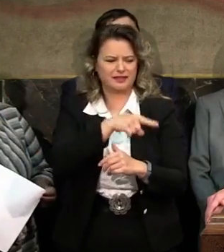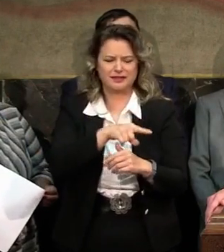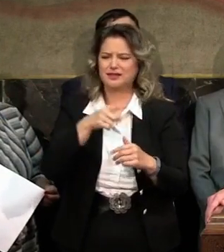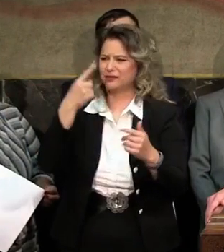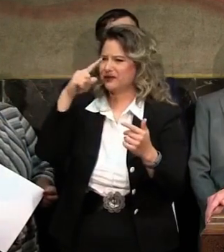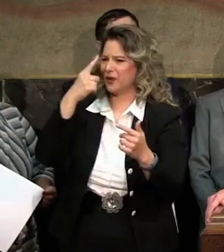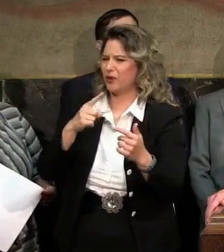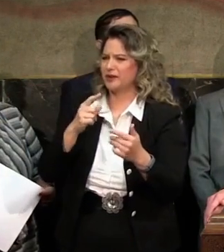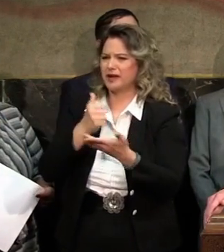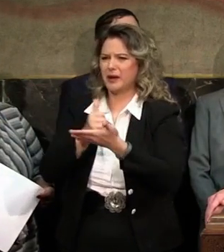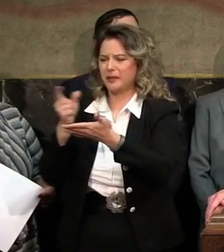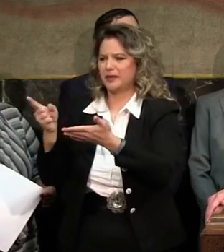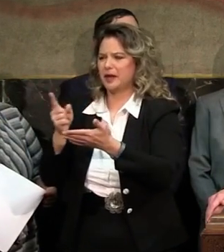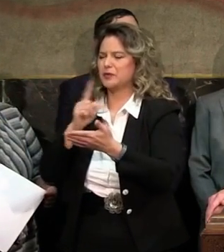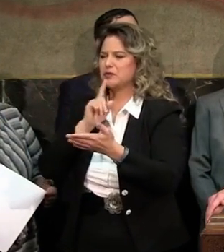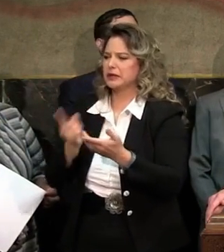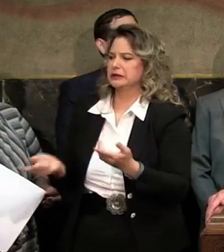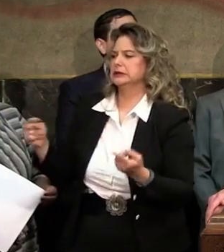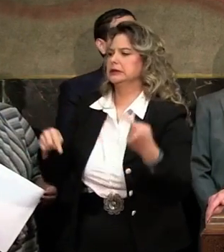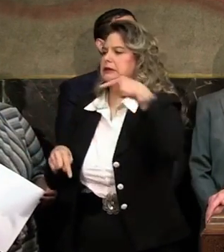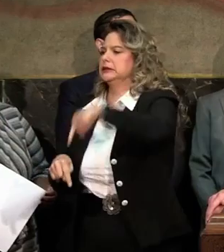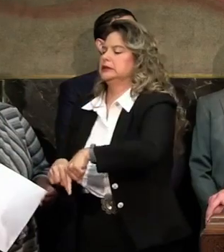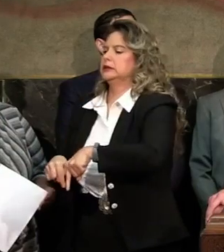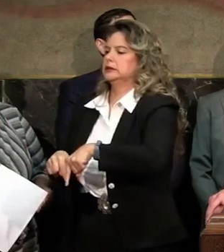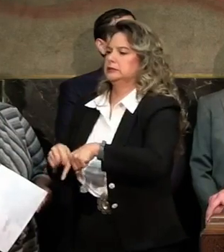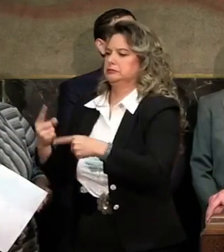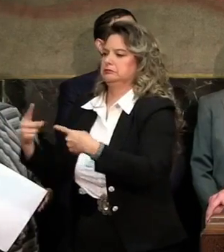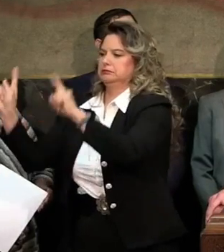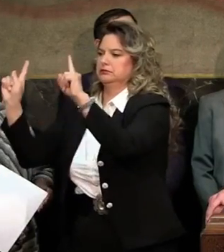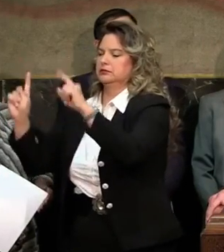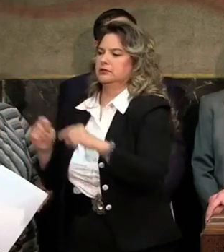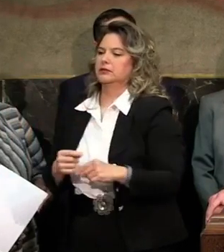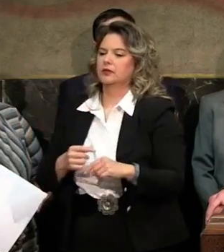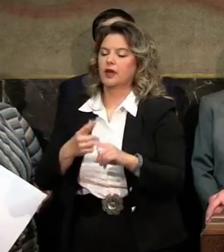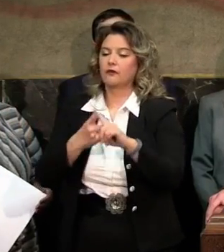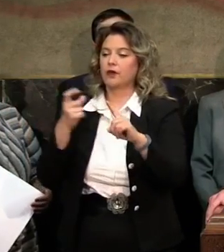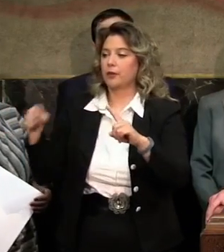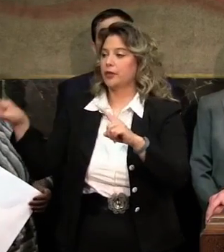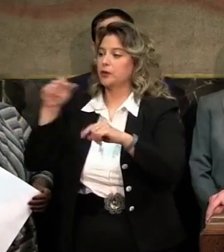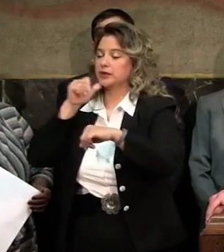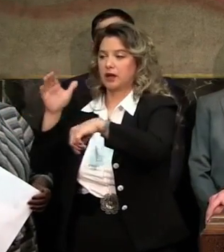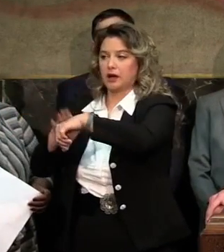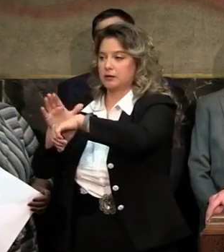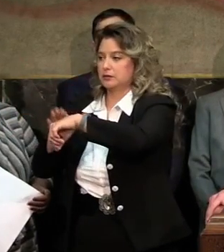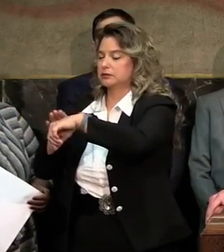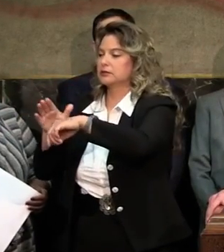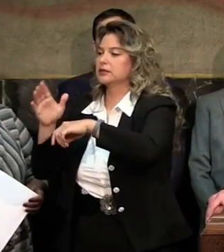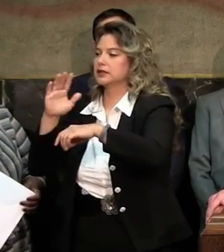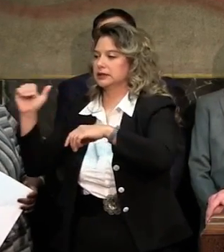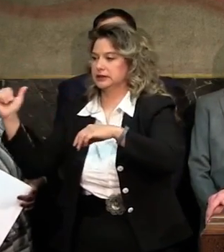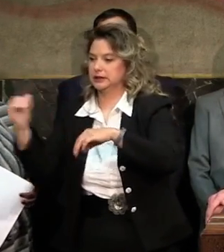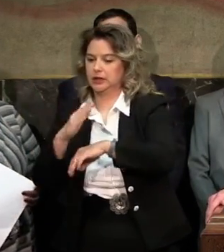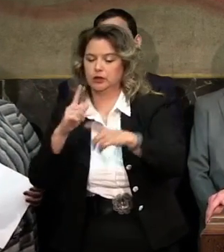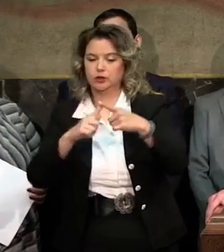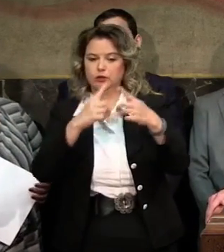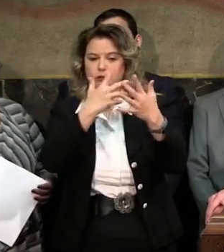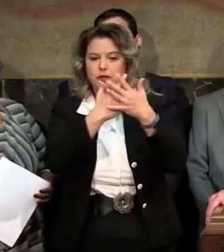them get on their feet among those who aren't coming from supervision those sentence directly to prison by the courts the most common offenses drug